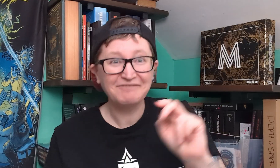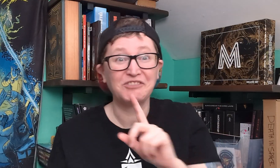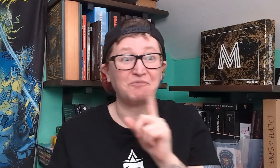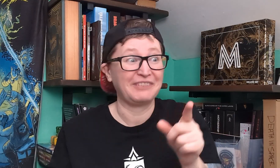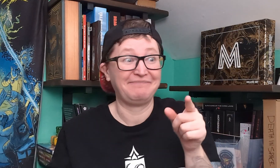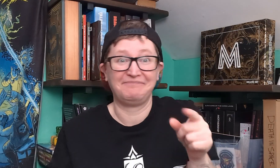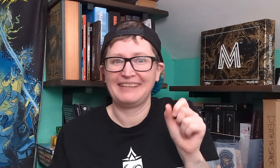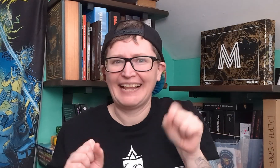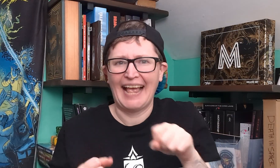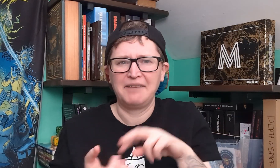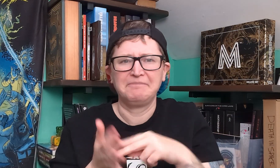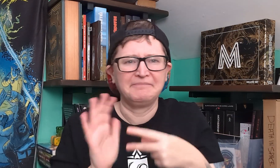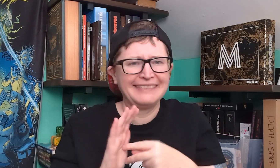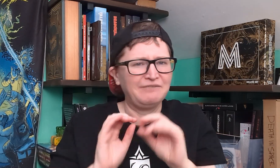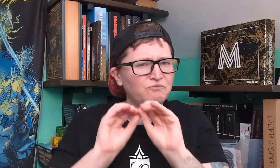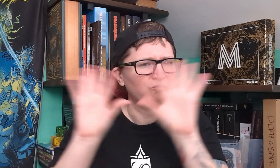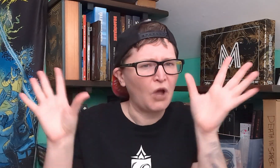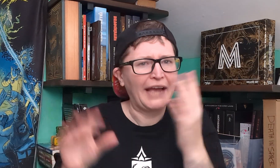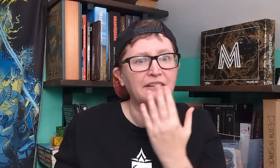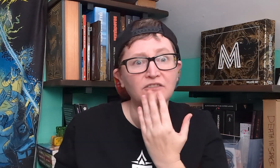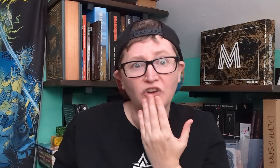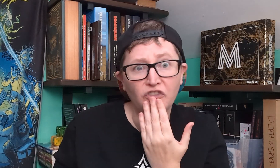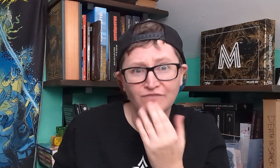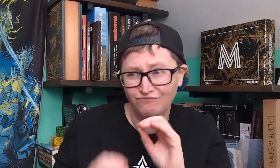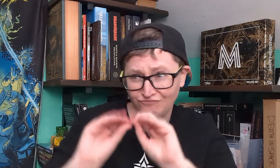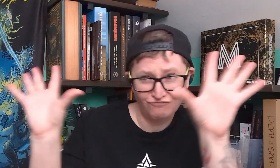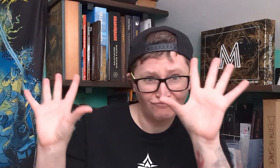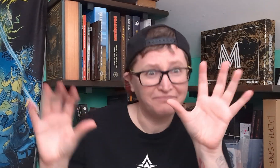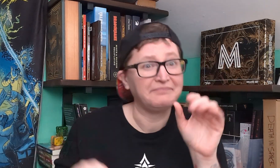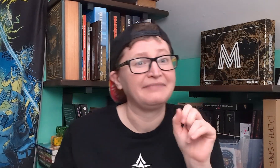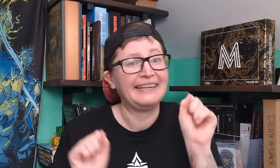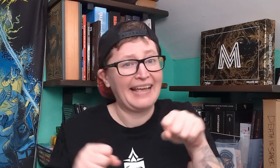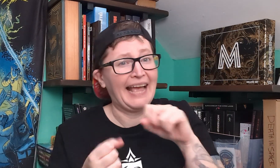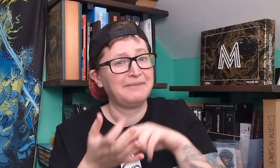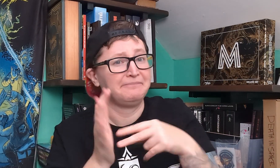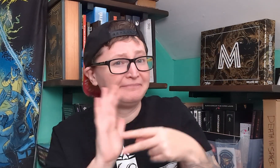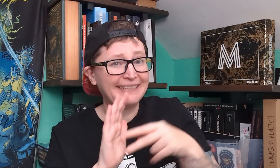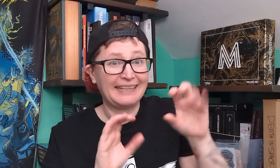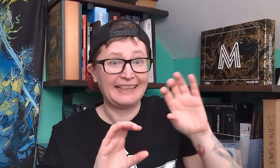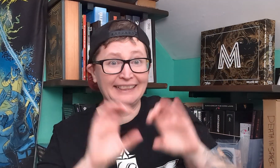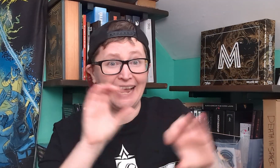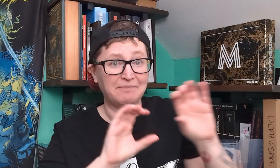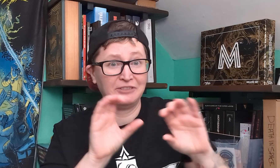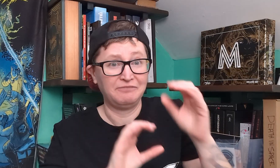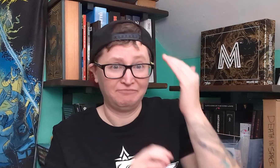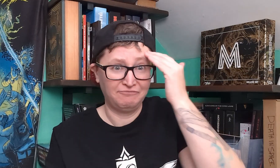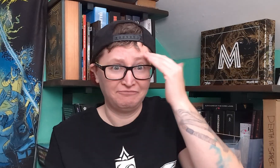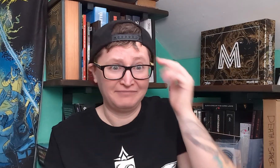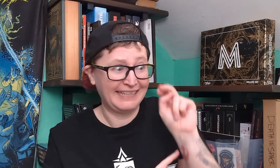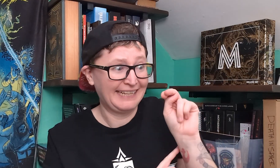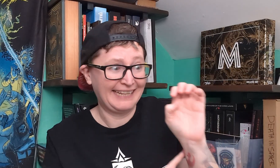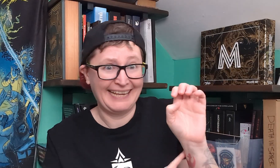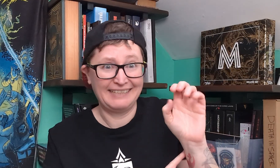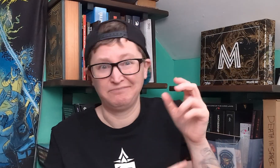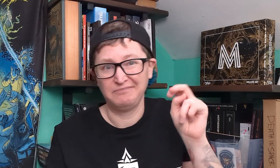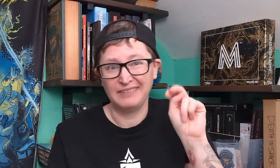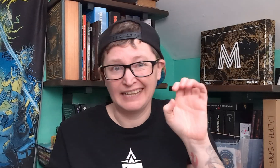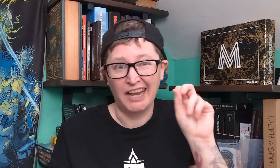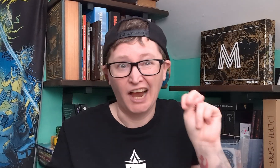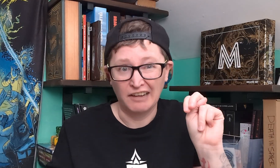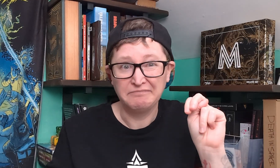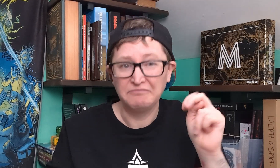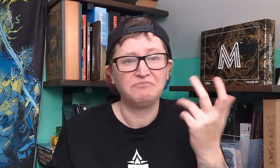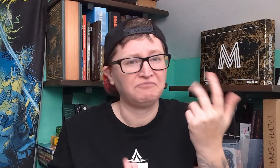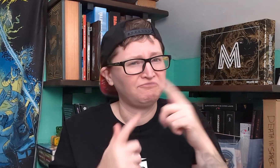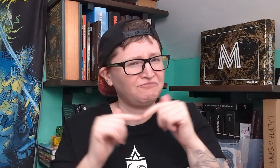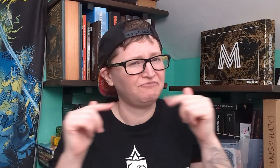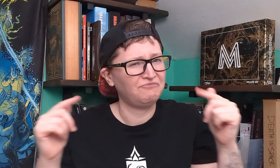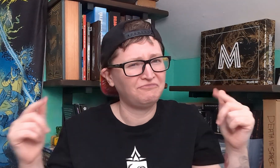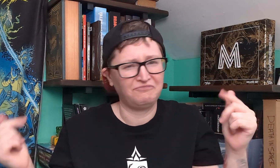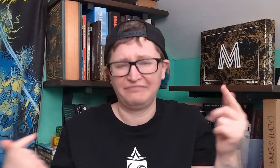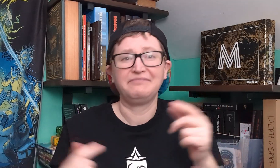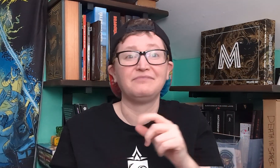Neon could mean bright color or light, or Neon (Ne) as in chemistry, etc.